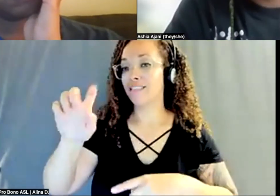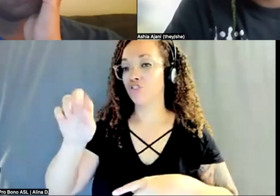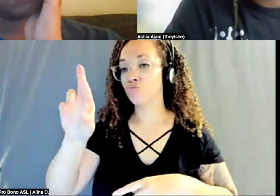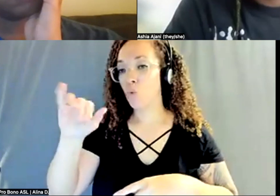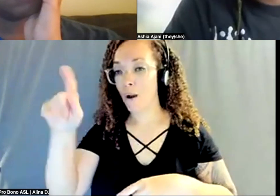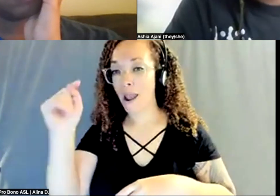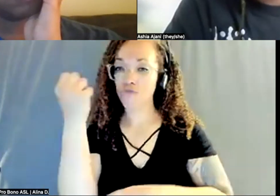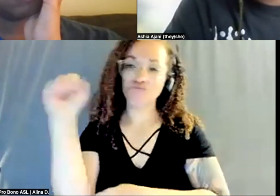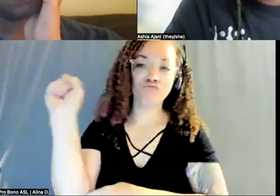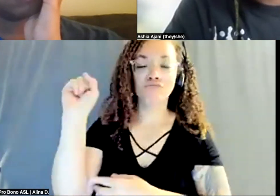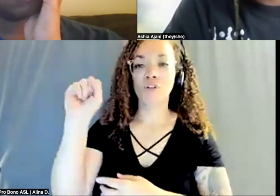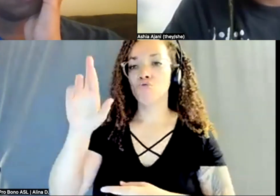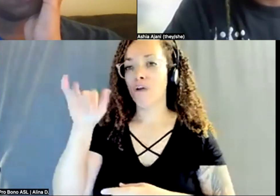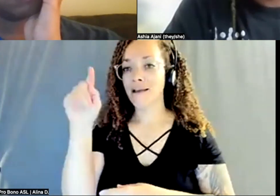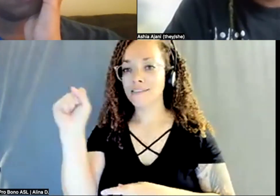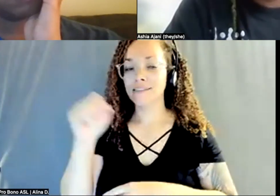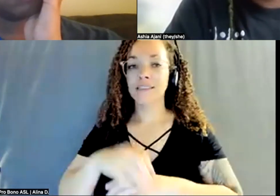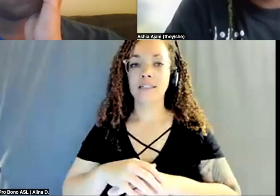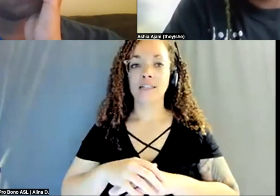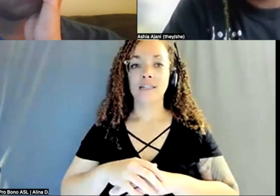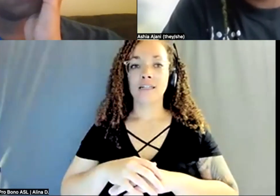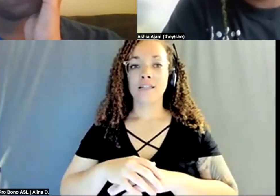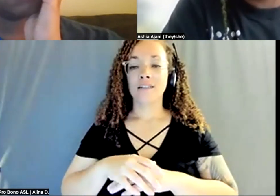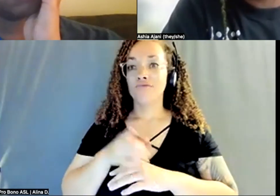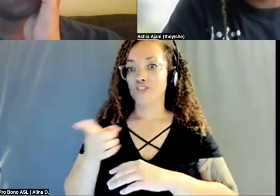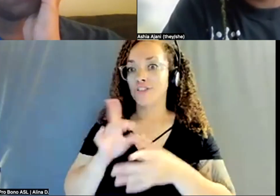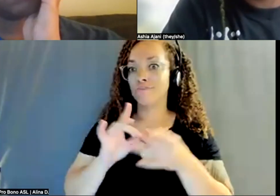how they used to just basically like sleep in the car in case that they ever had to like